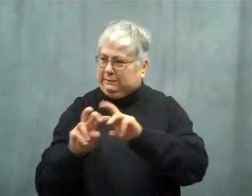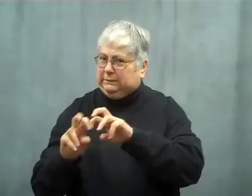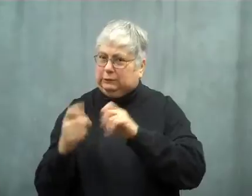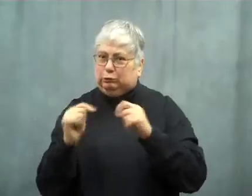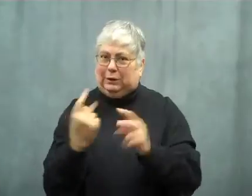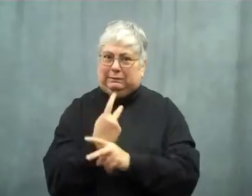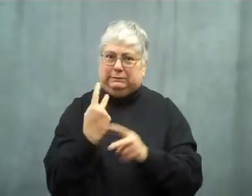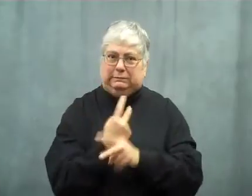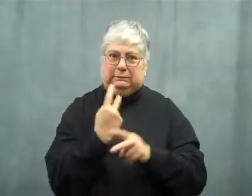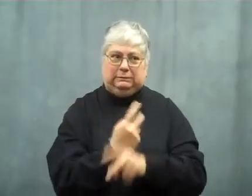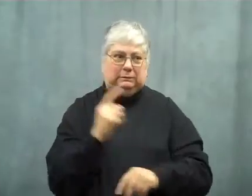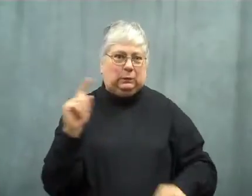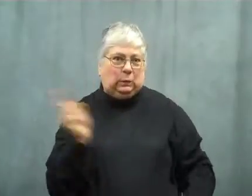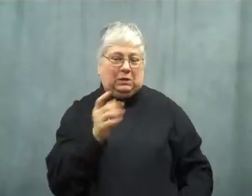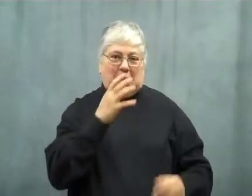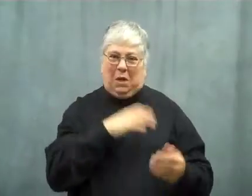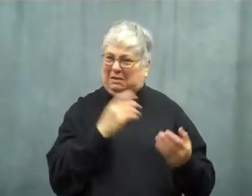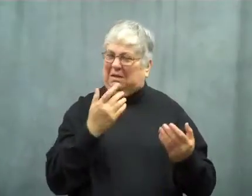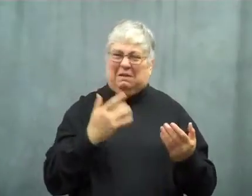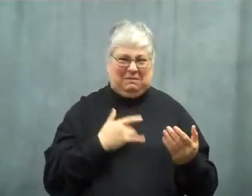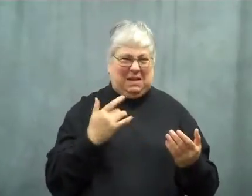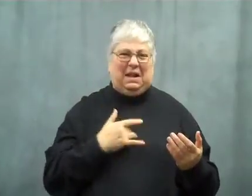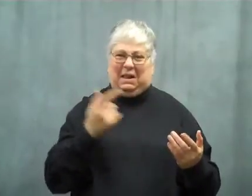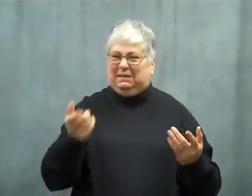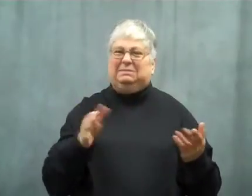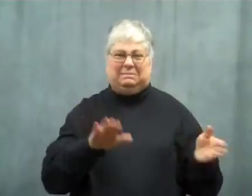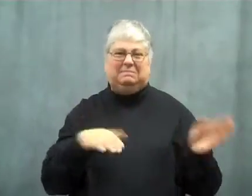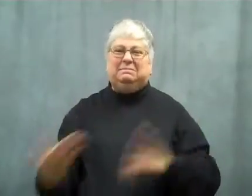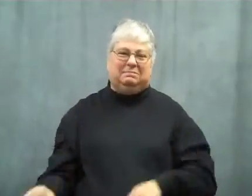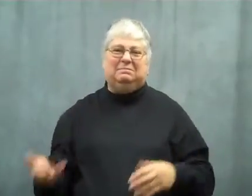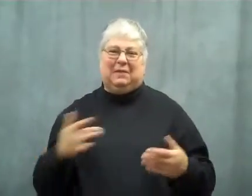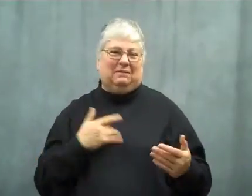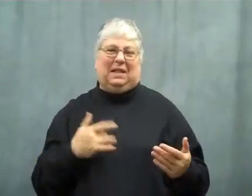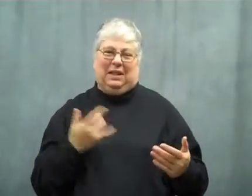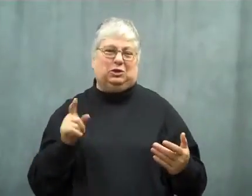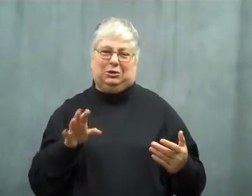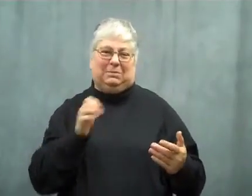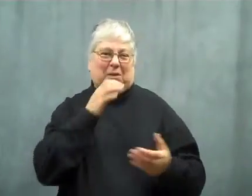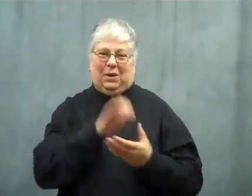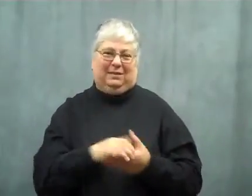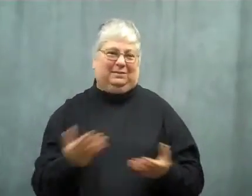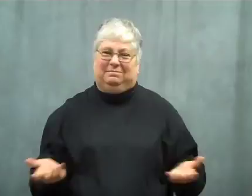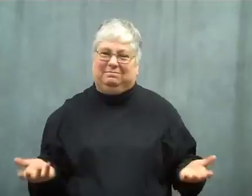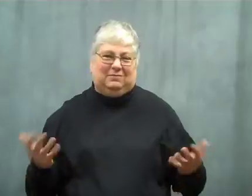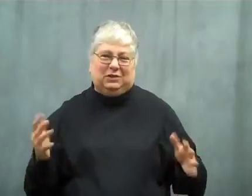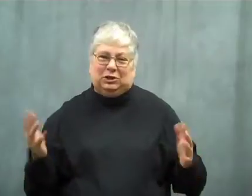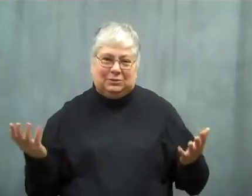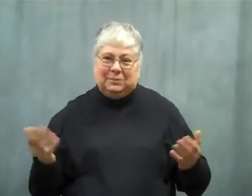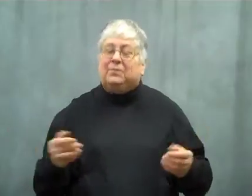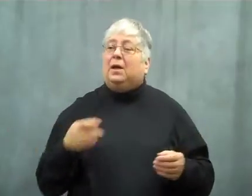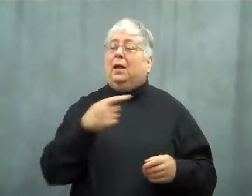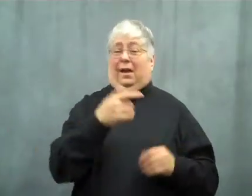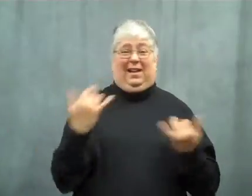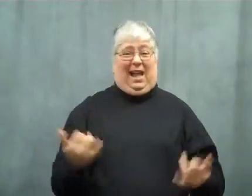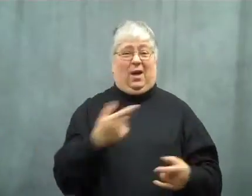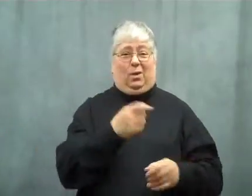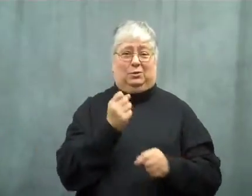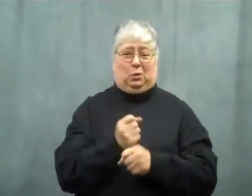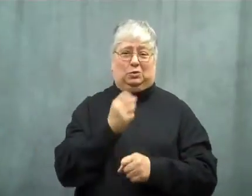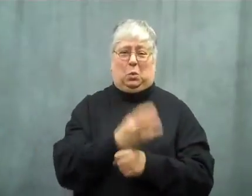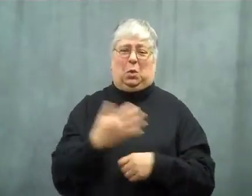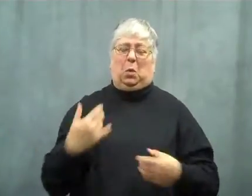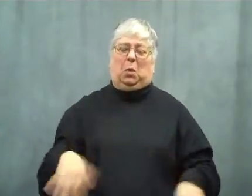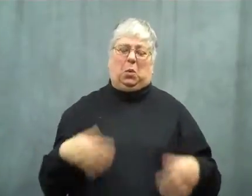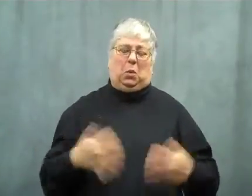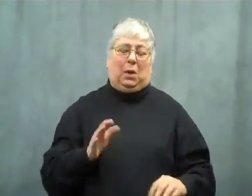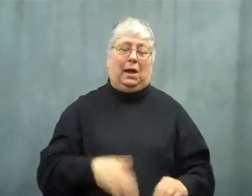They are still trying to figure out where his wife is, who's probably dead.